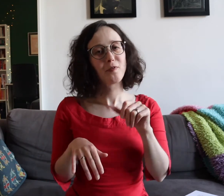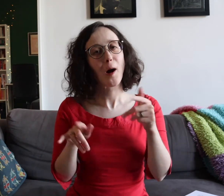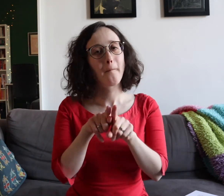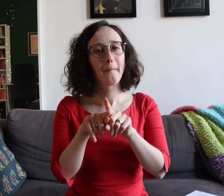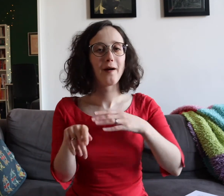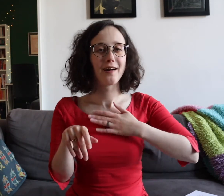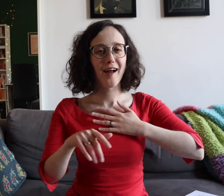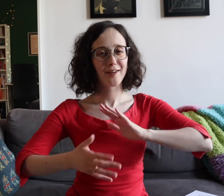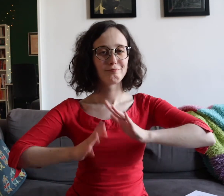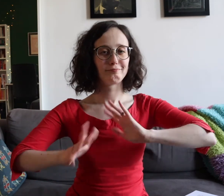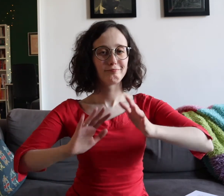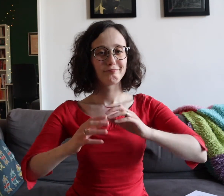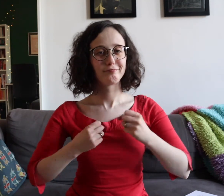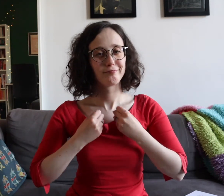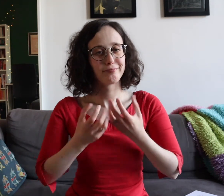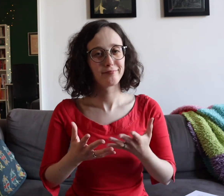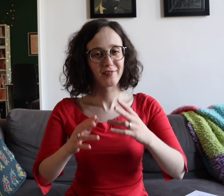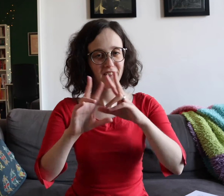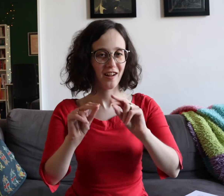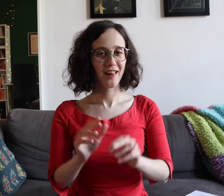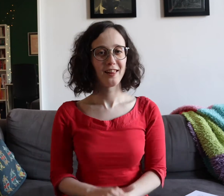That's why I wanted to express this story in sign.